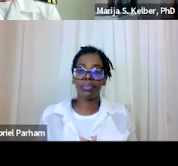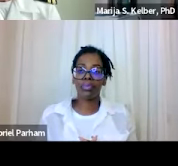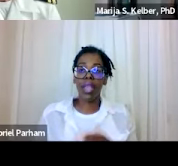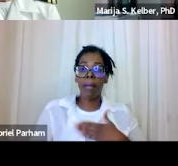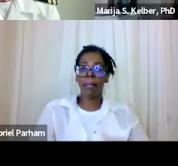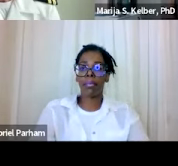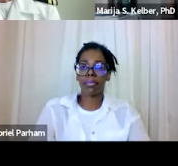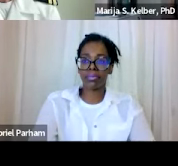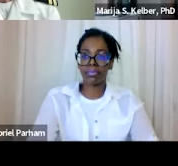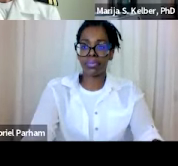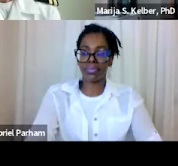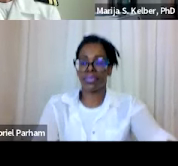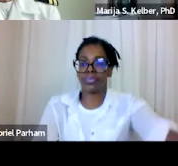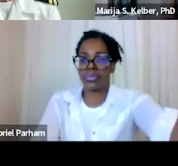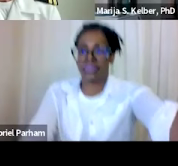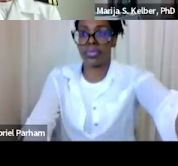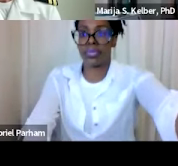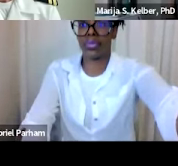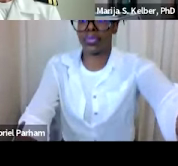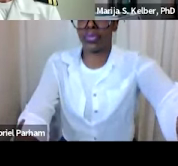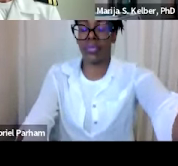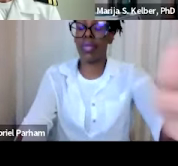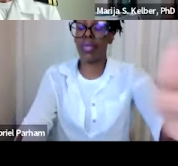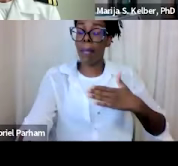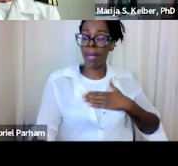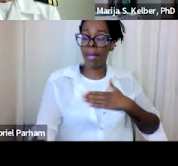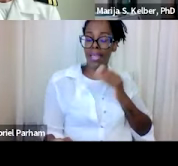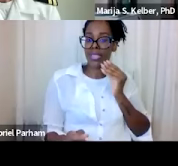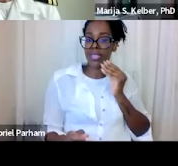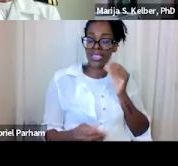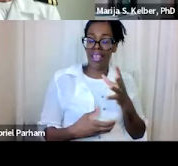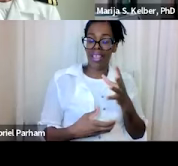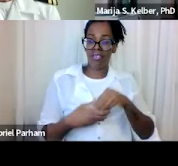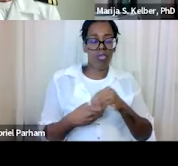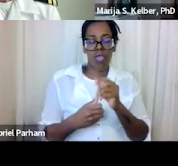they are involved quite closely with many, if not all the veterans' courts.